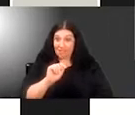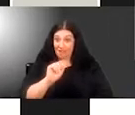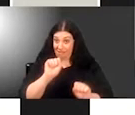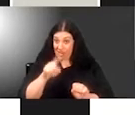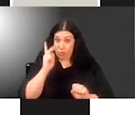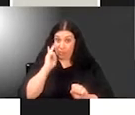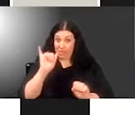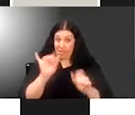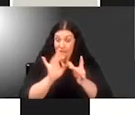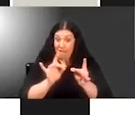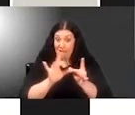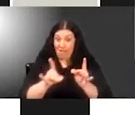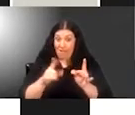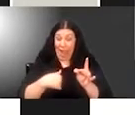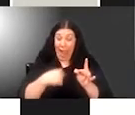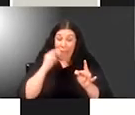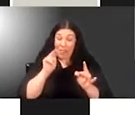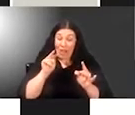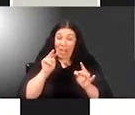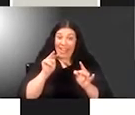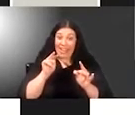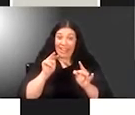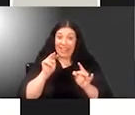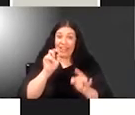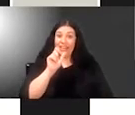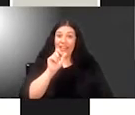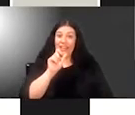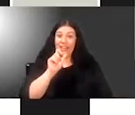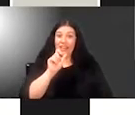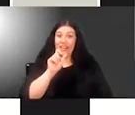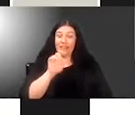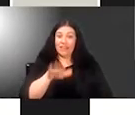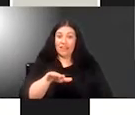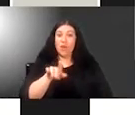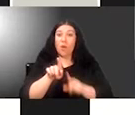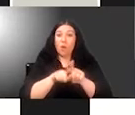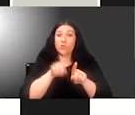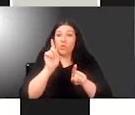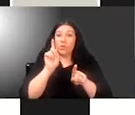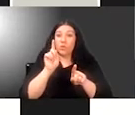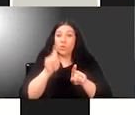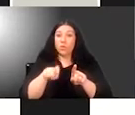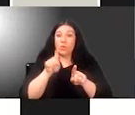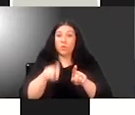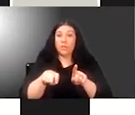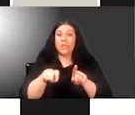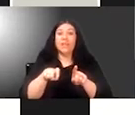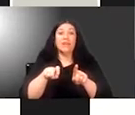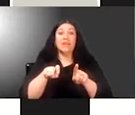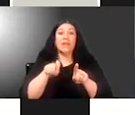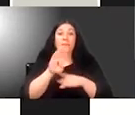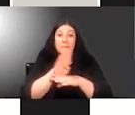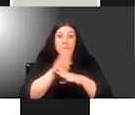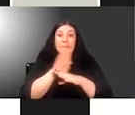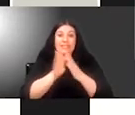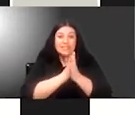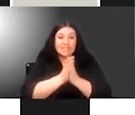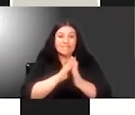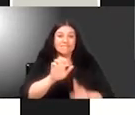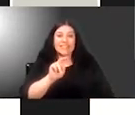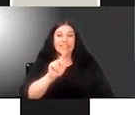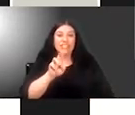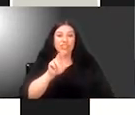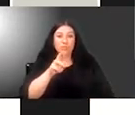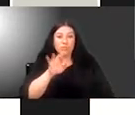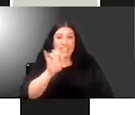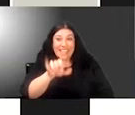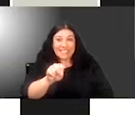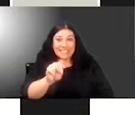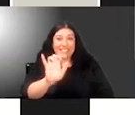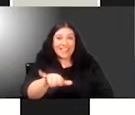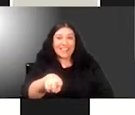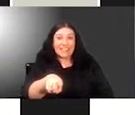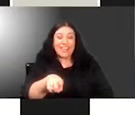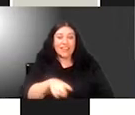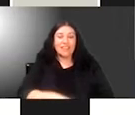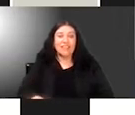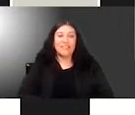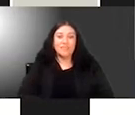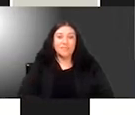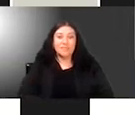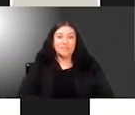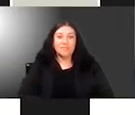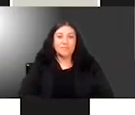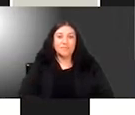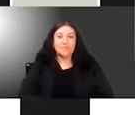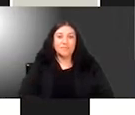Yes, yes. We got to have our own businesses.